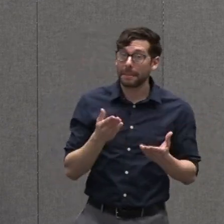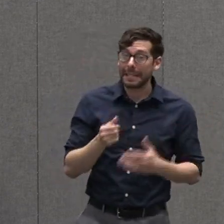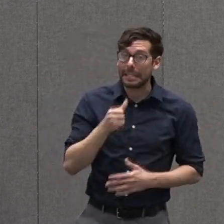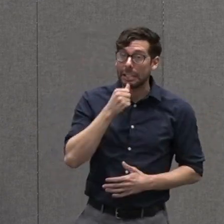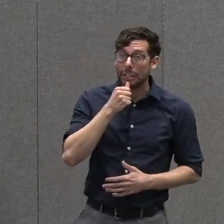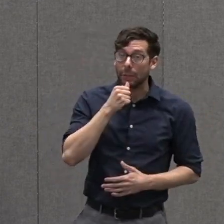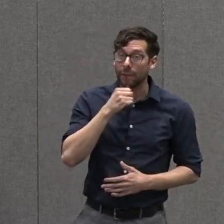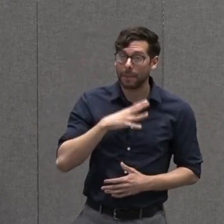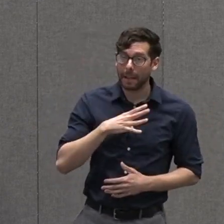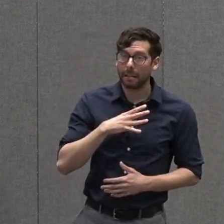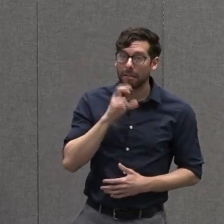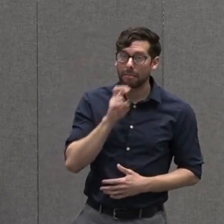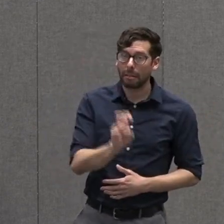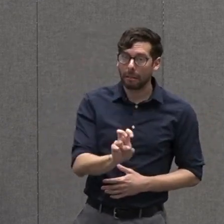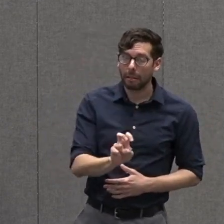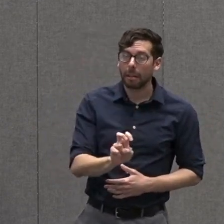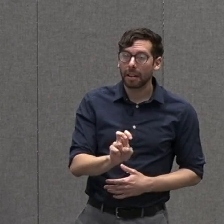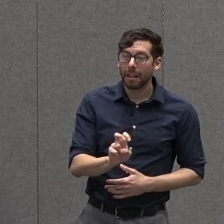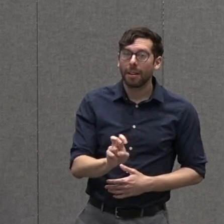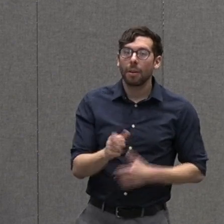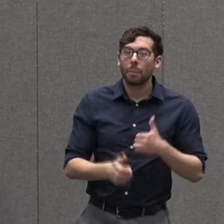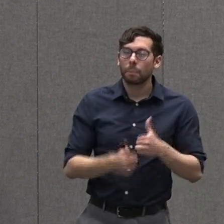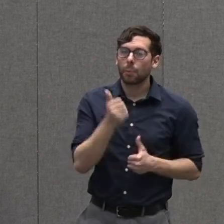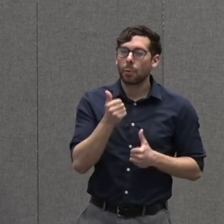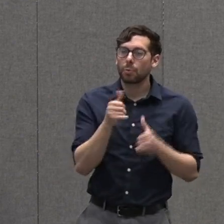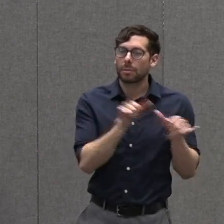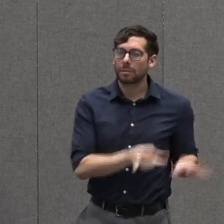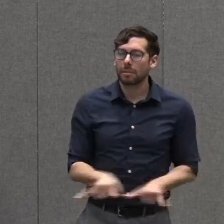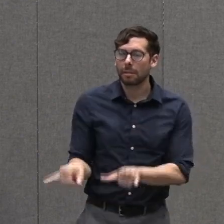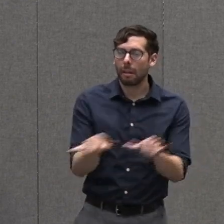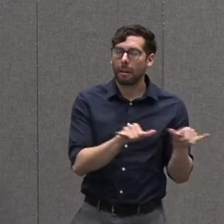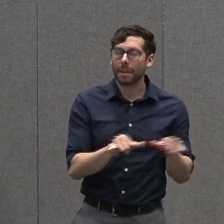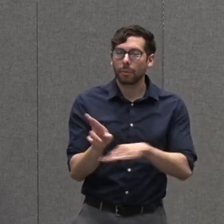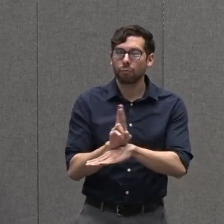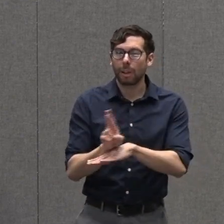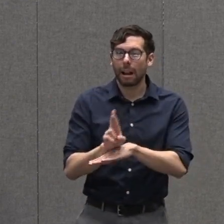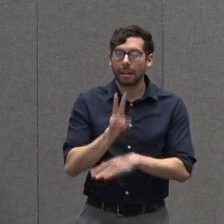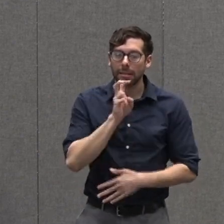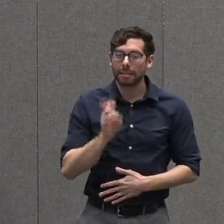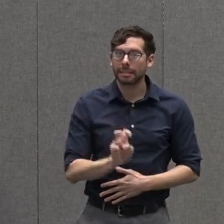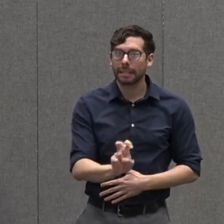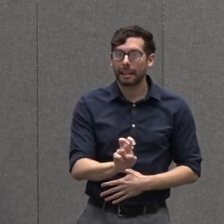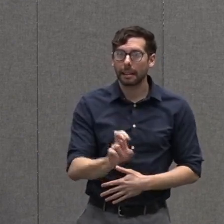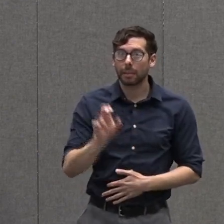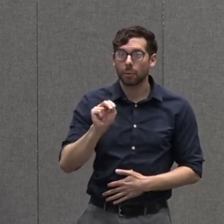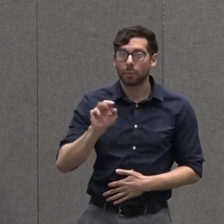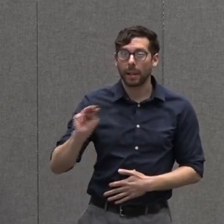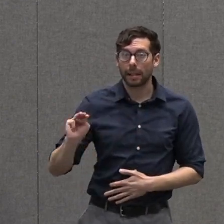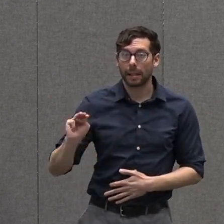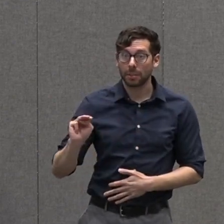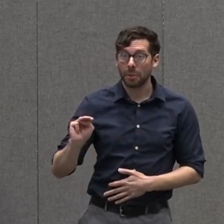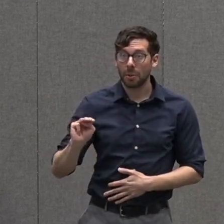And this is the most common rattlesnake in New Mexico. There we go. And beyond that, the most common rattlesnake, period.